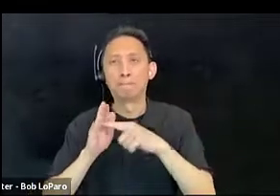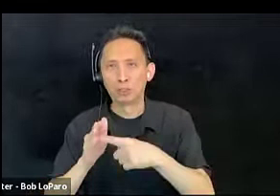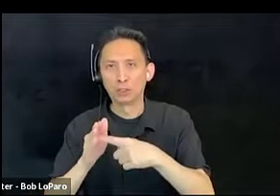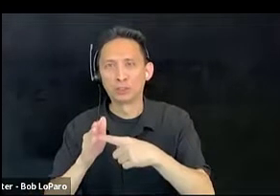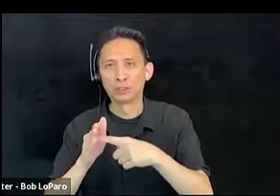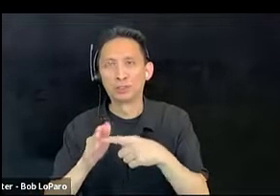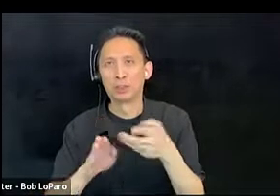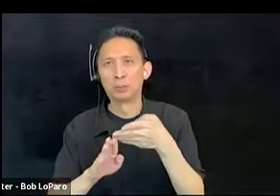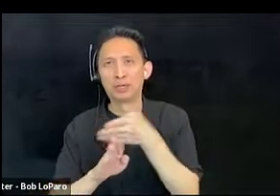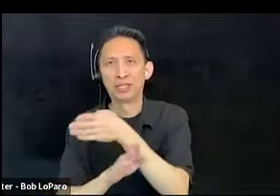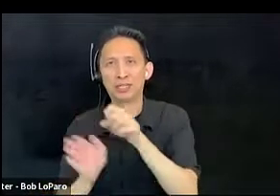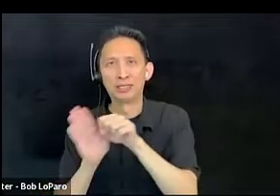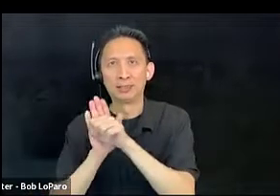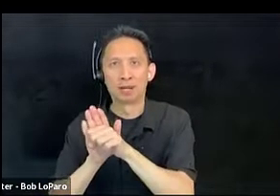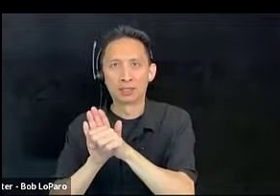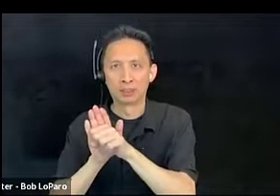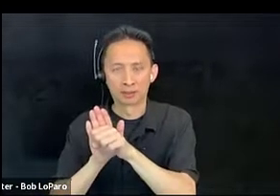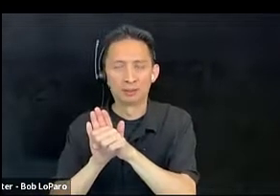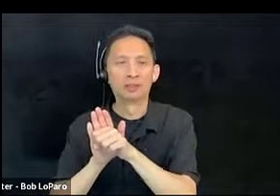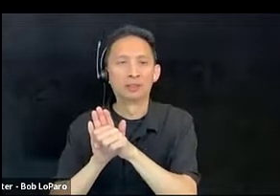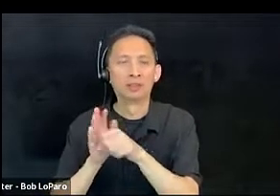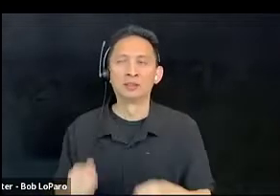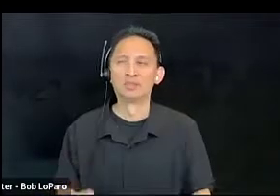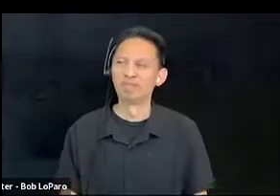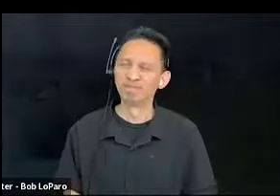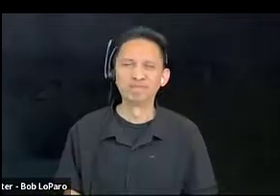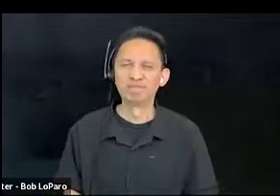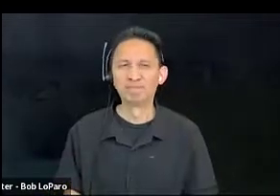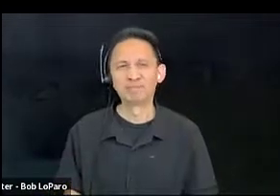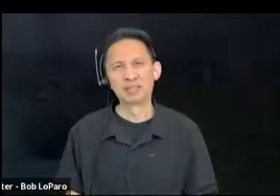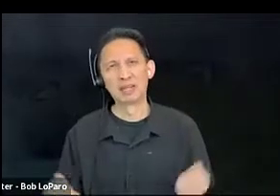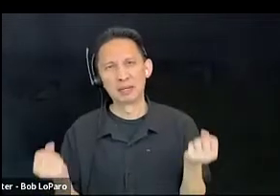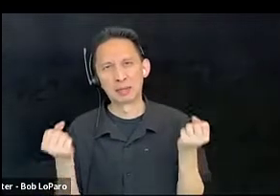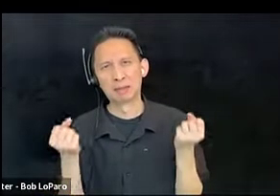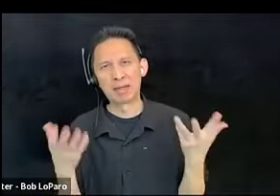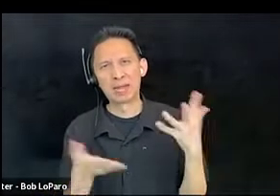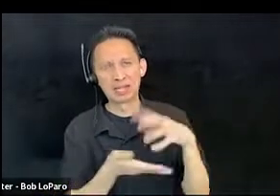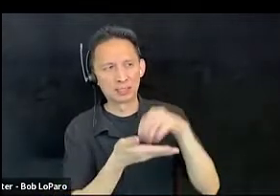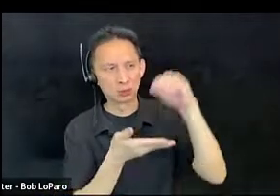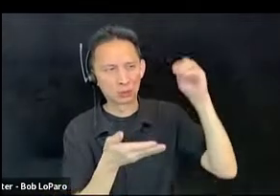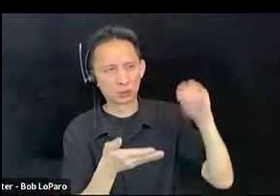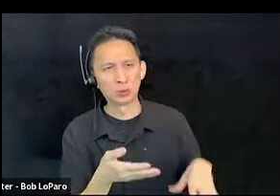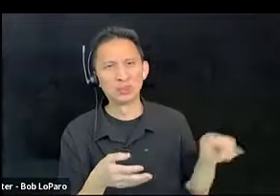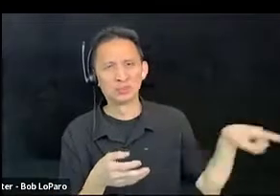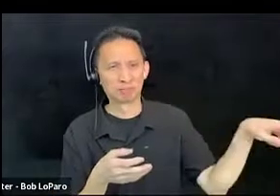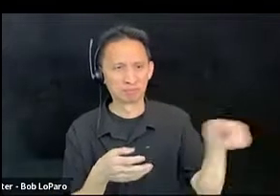I haven't seen many kids who are in phase one and abstract communicators,